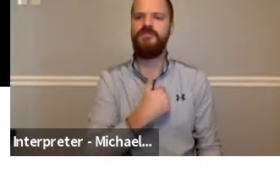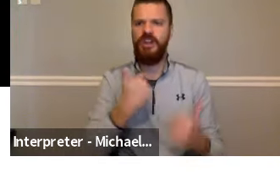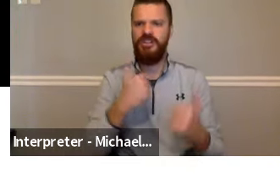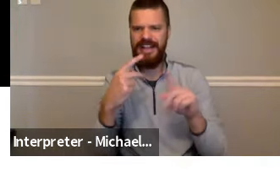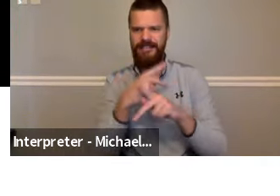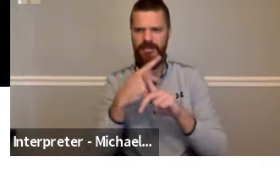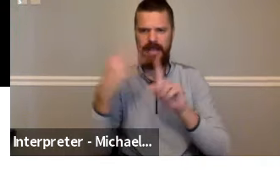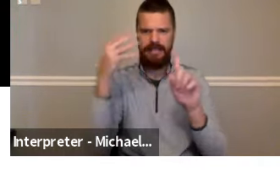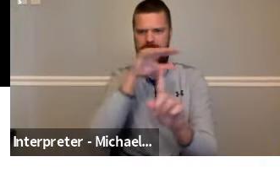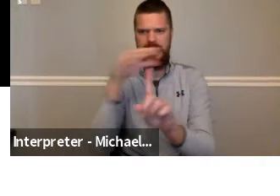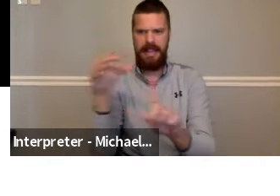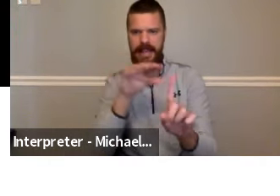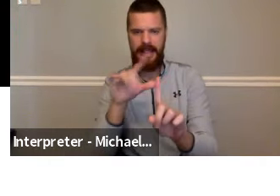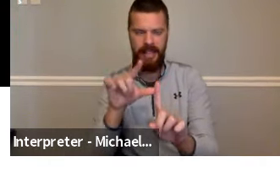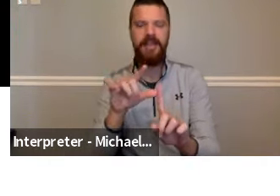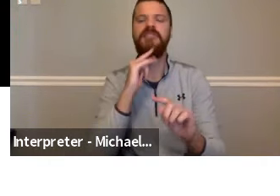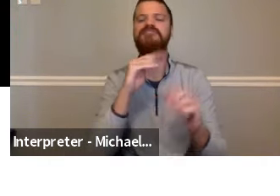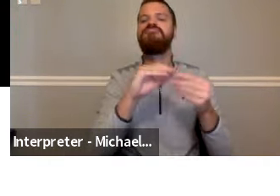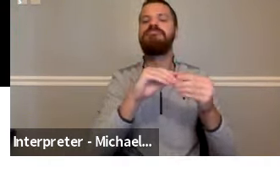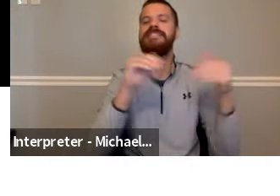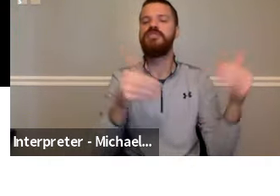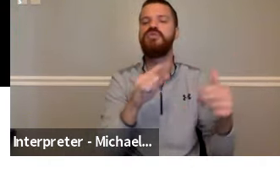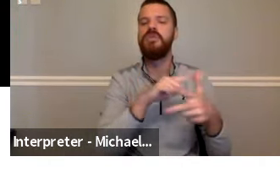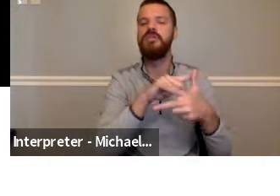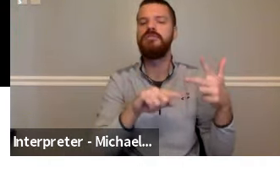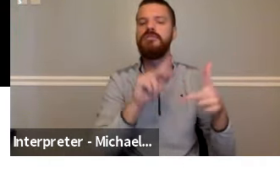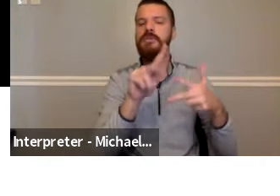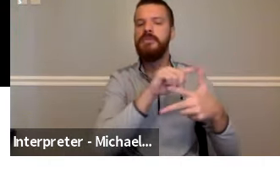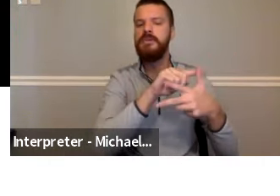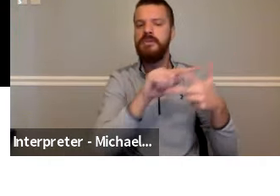Jane Mahoney: again. Michelle Chui: I haven't quite figured out how to get rid of the.